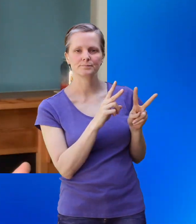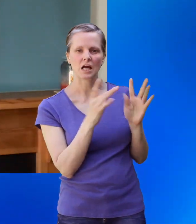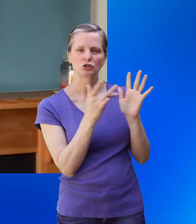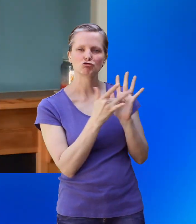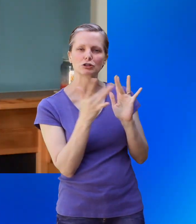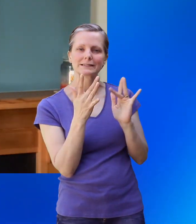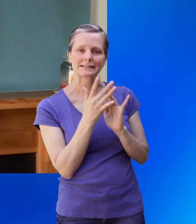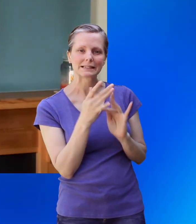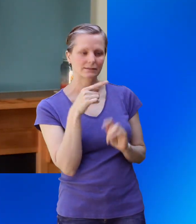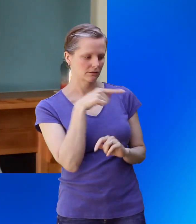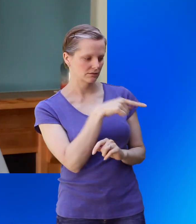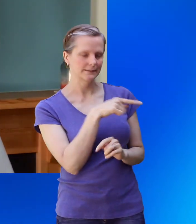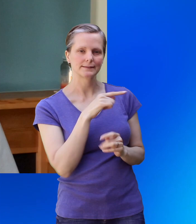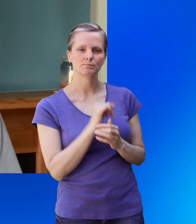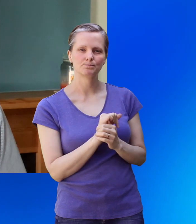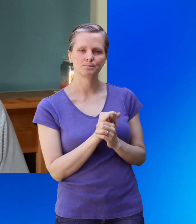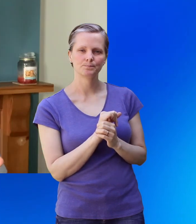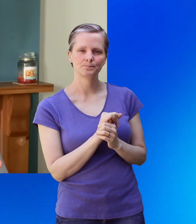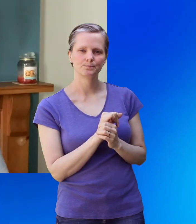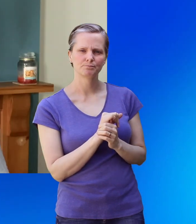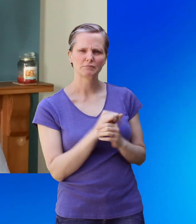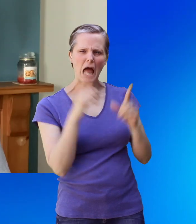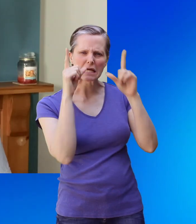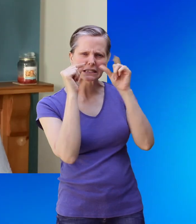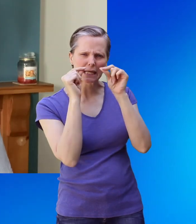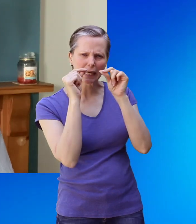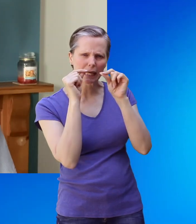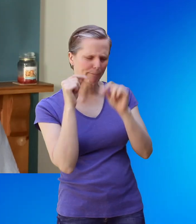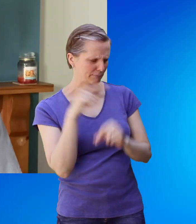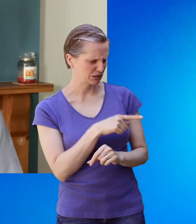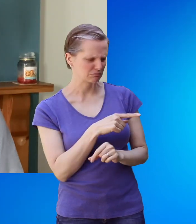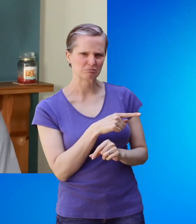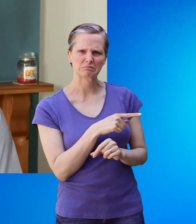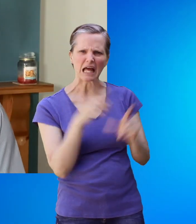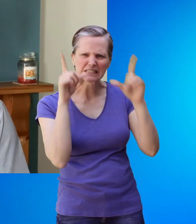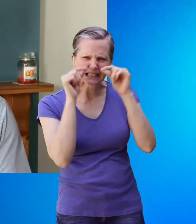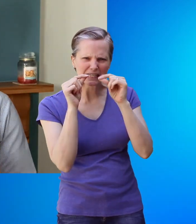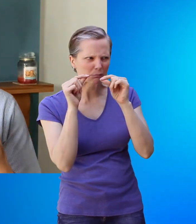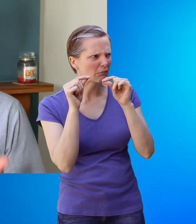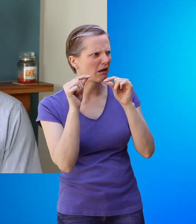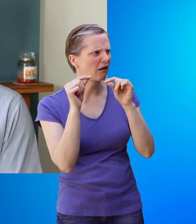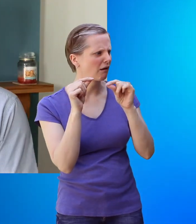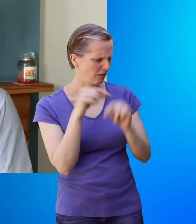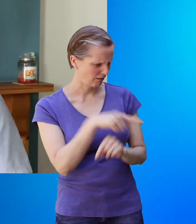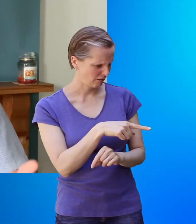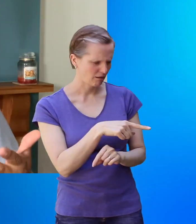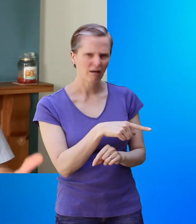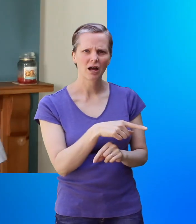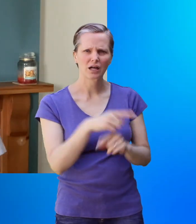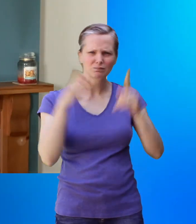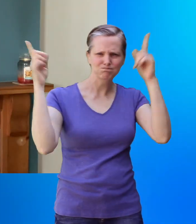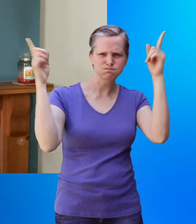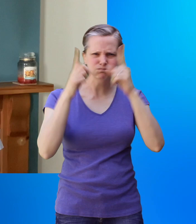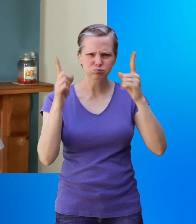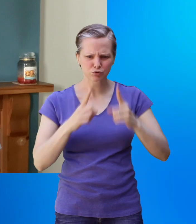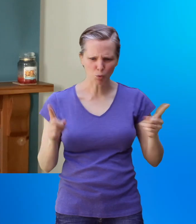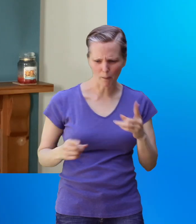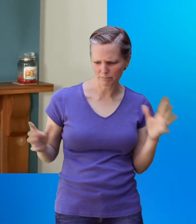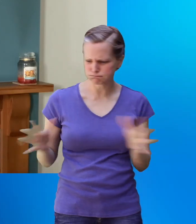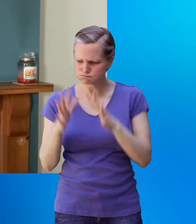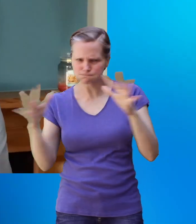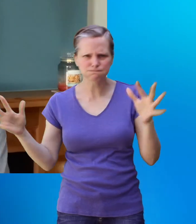Jesus asleep. Asleep, sleeping in the middle of the storm And in the book of